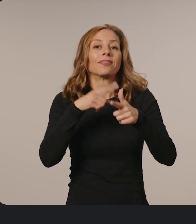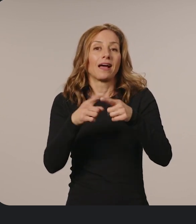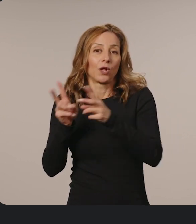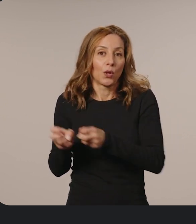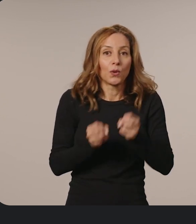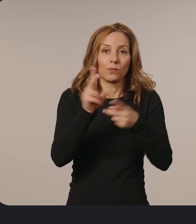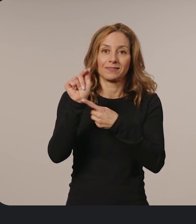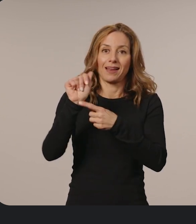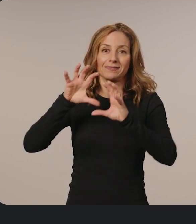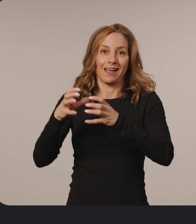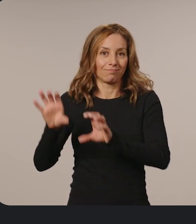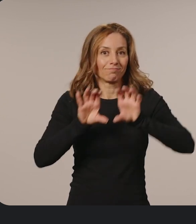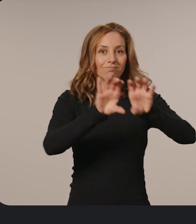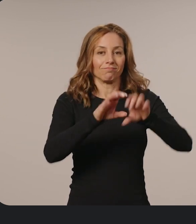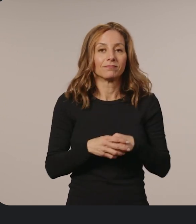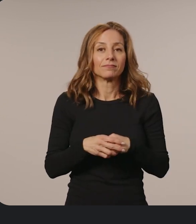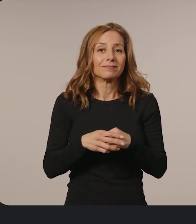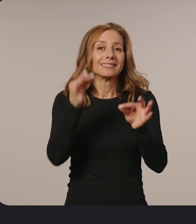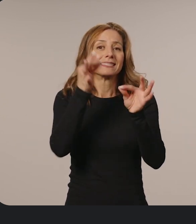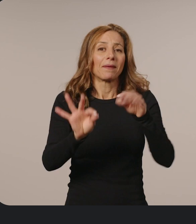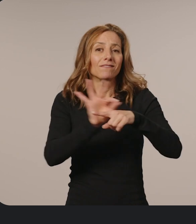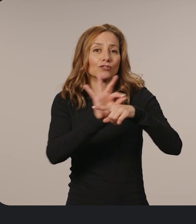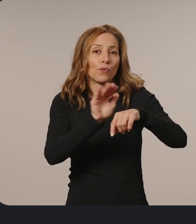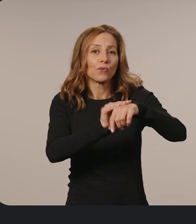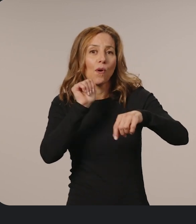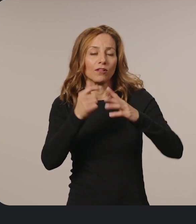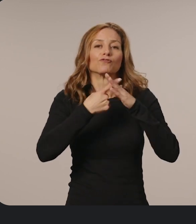First, load the data set you prepared followed by a simple function call